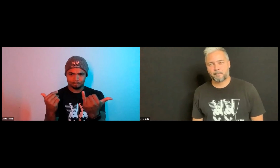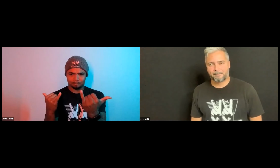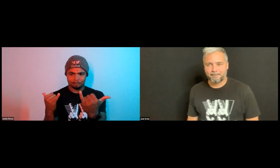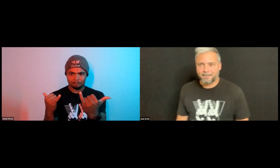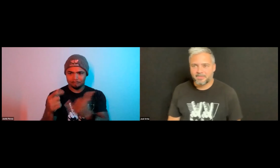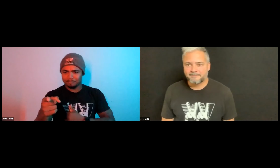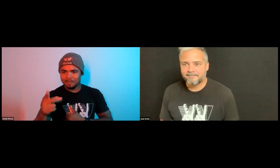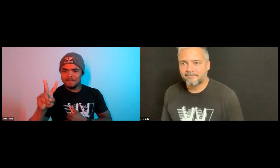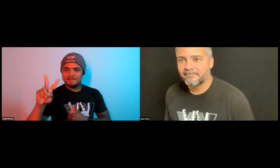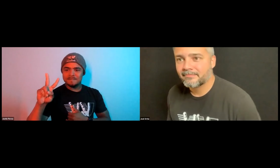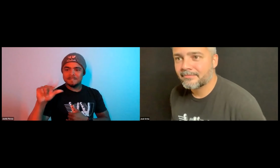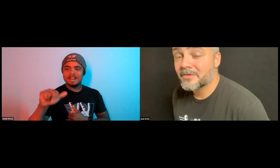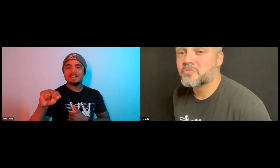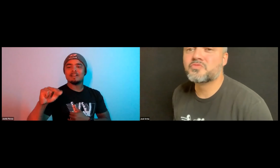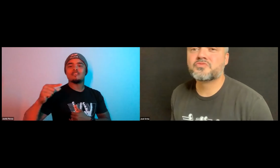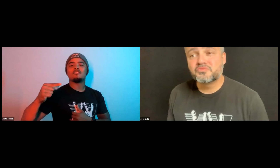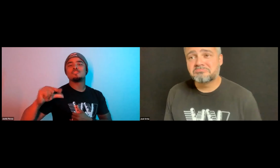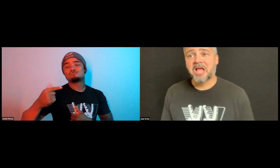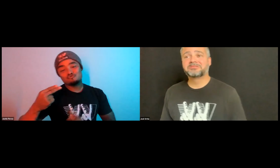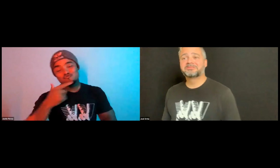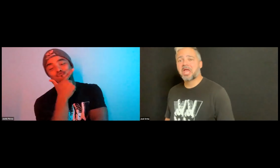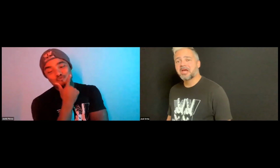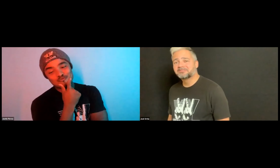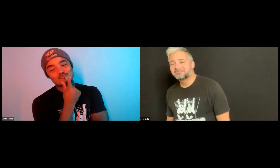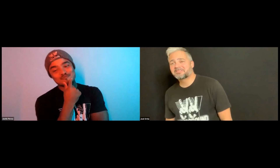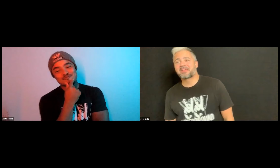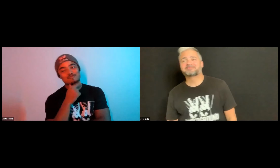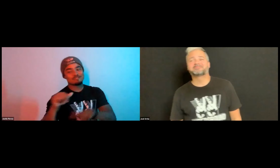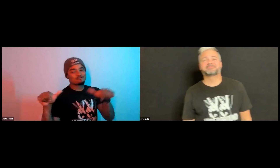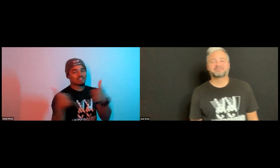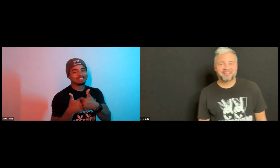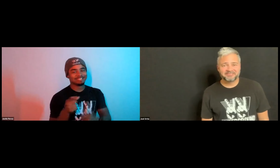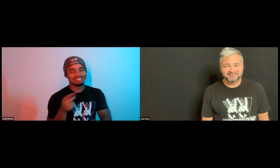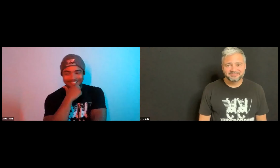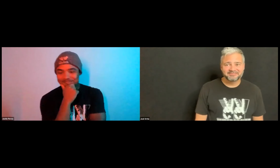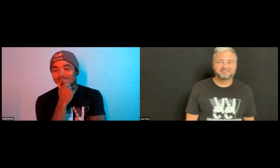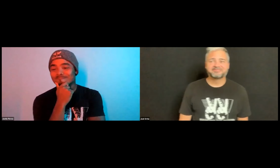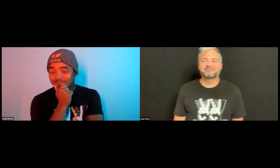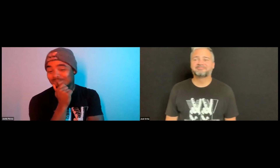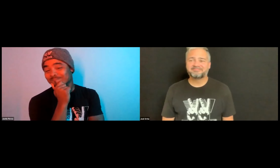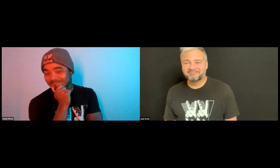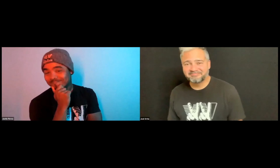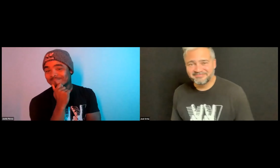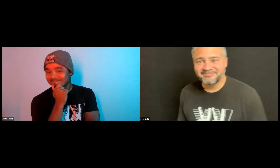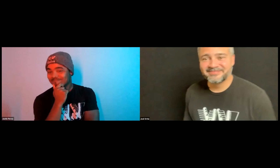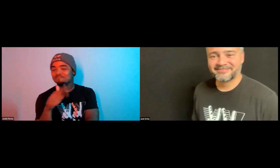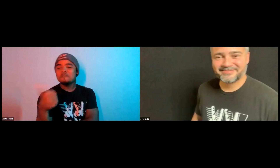Van Gogh! Oh, that's challenging!